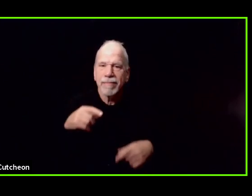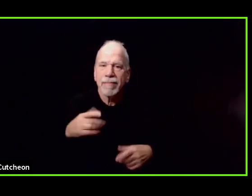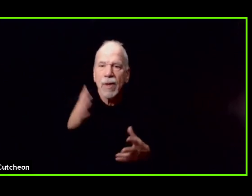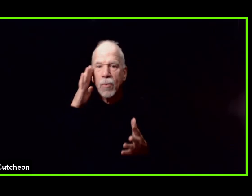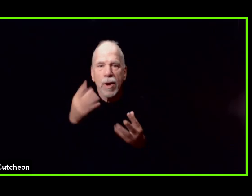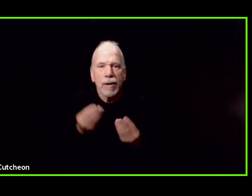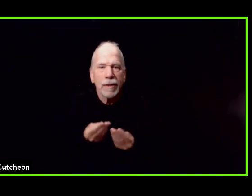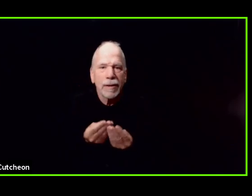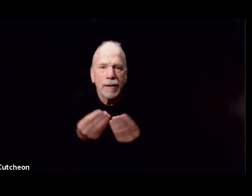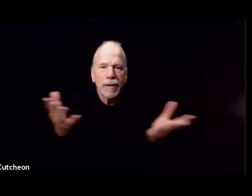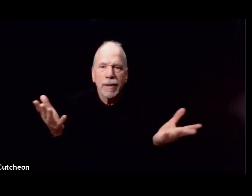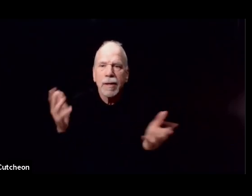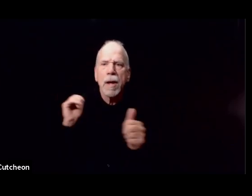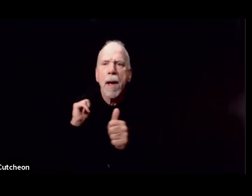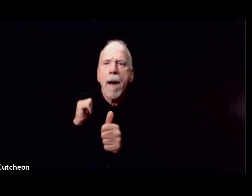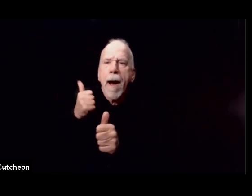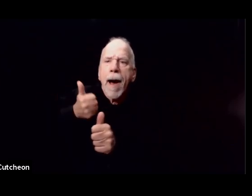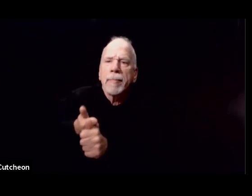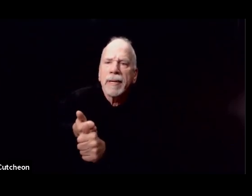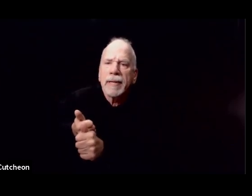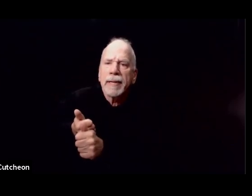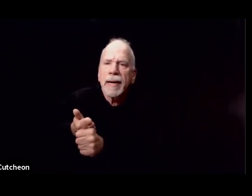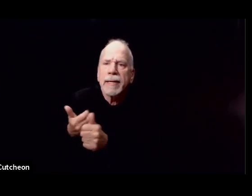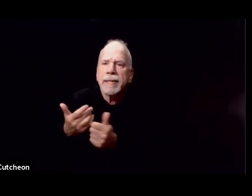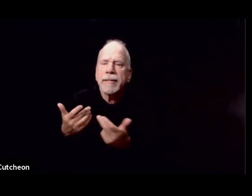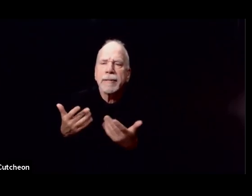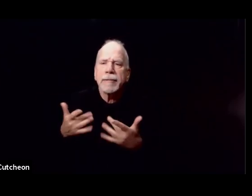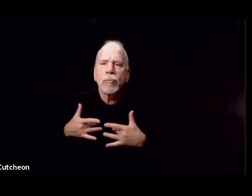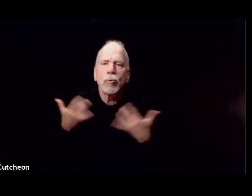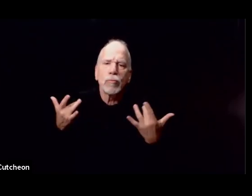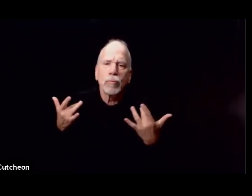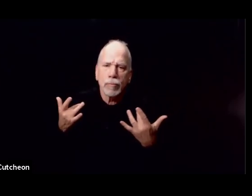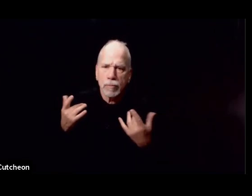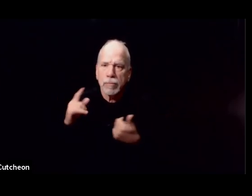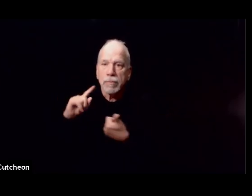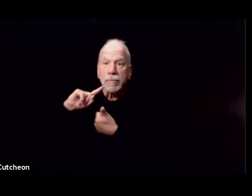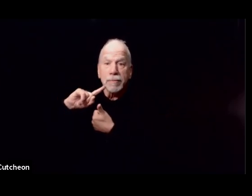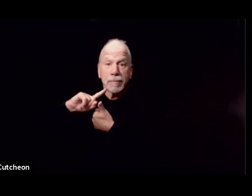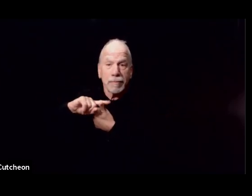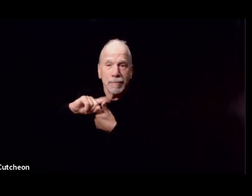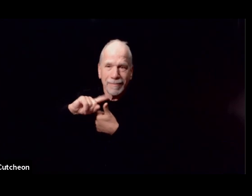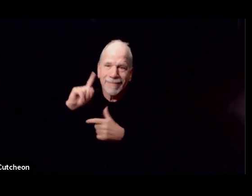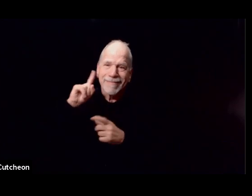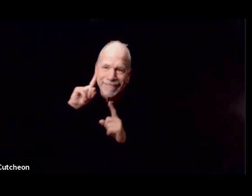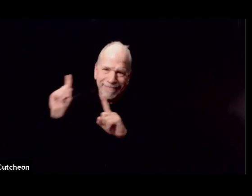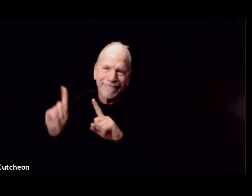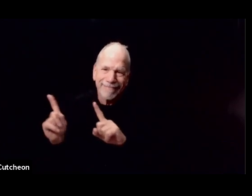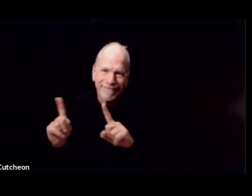today. One, you have heard us talking about conducting a number through prevalence studies.